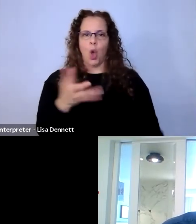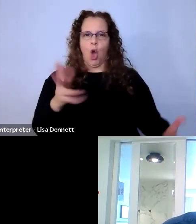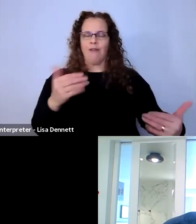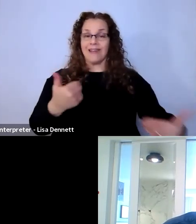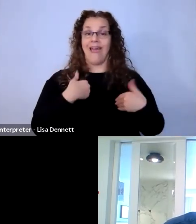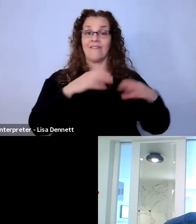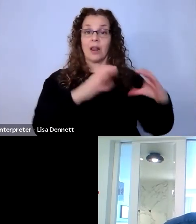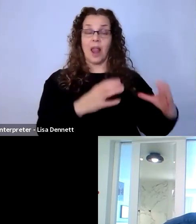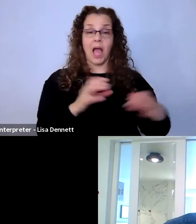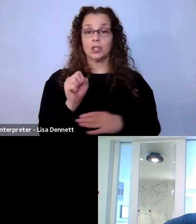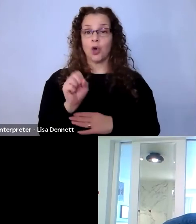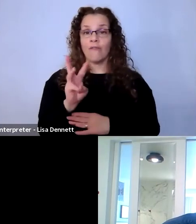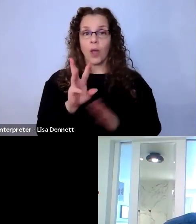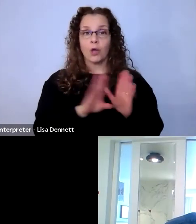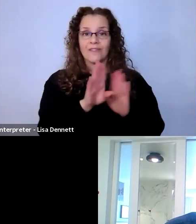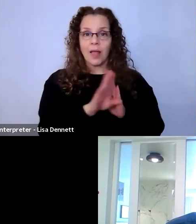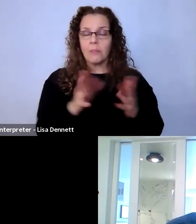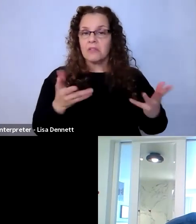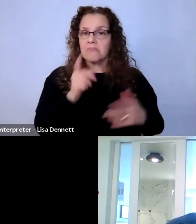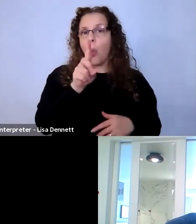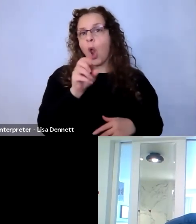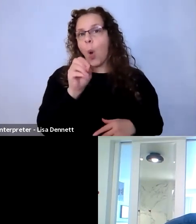software development, one on one or design one or one.